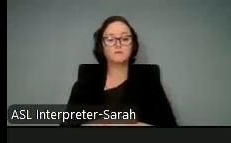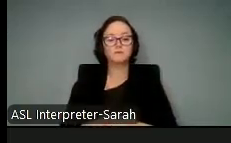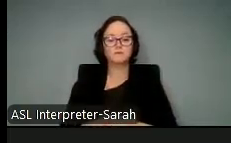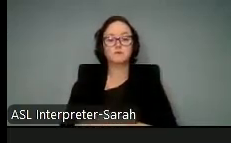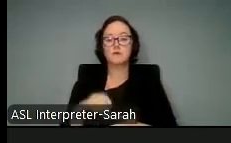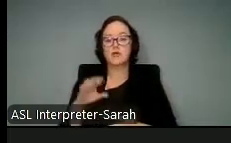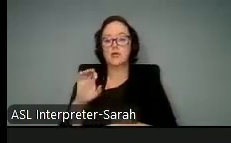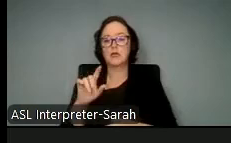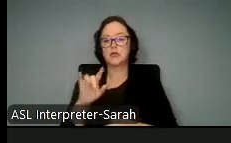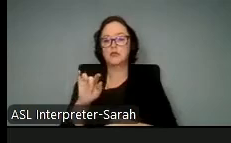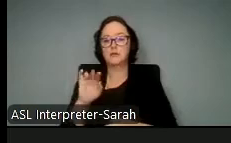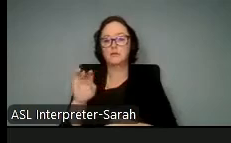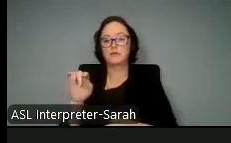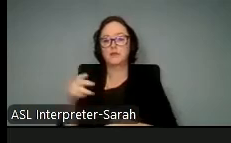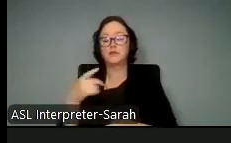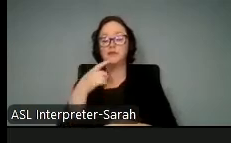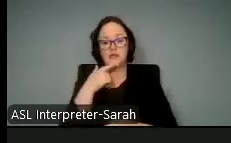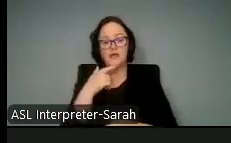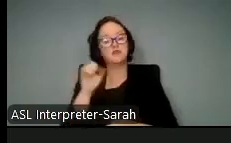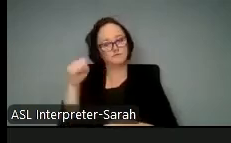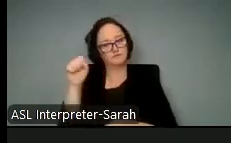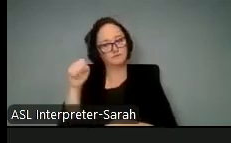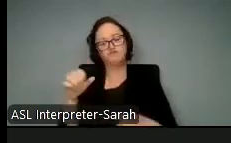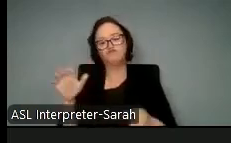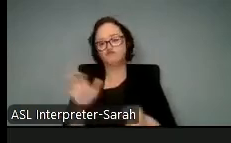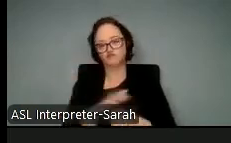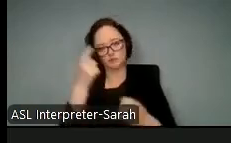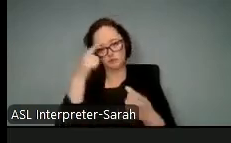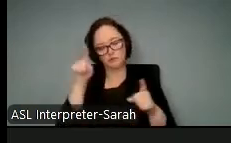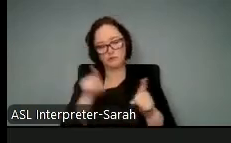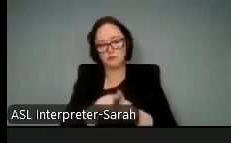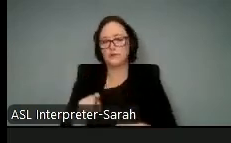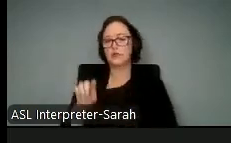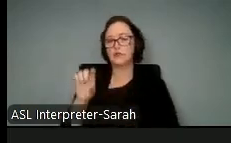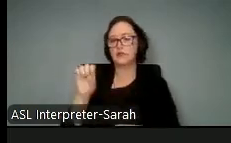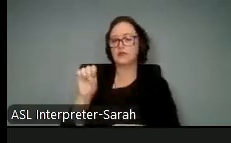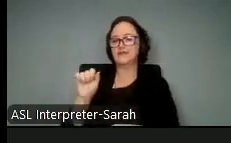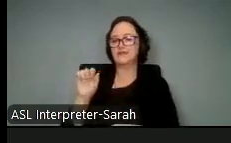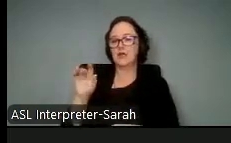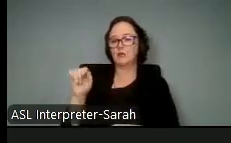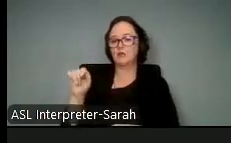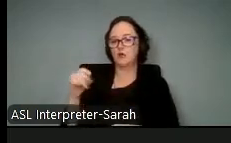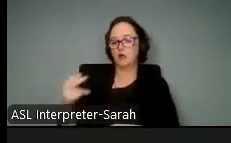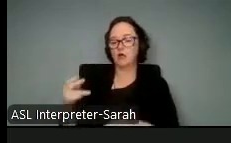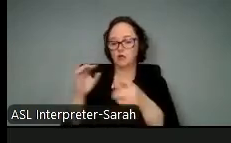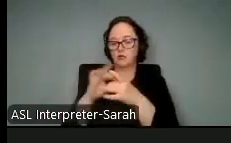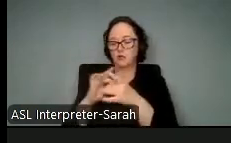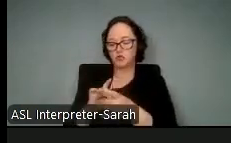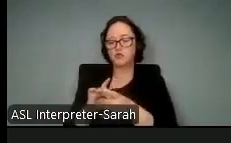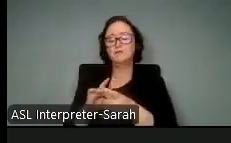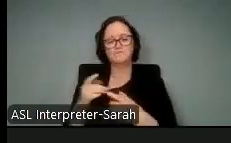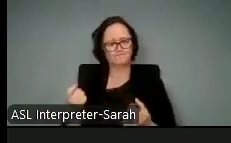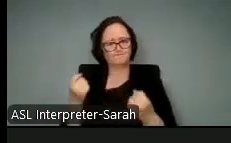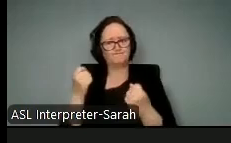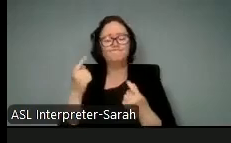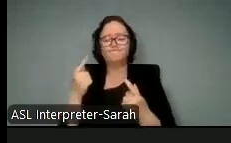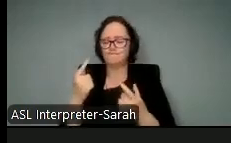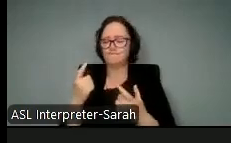Okay then. Question from Sarah. "I appreciate the reminder "that if you are on the fence about providing alt text,